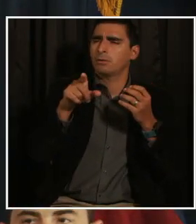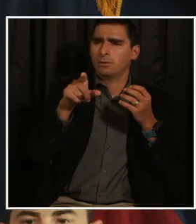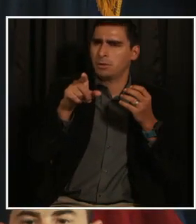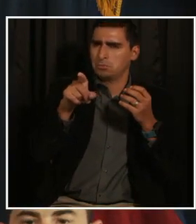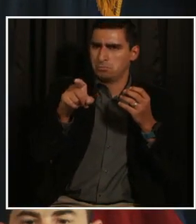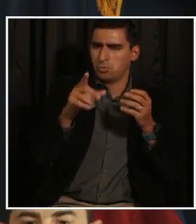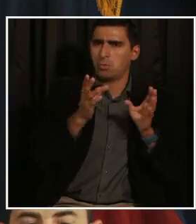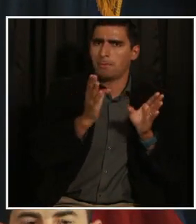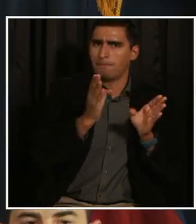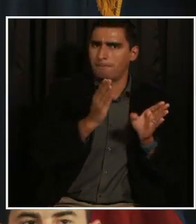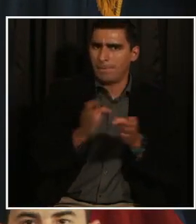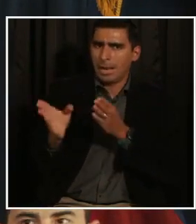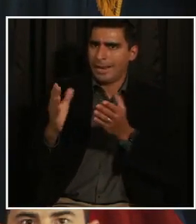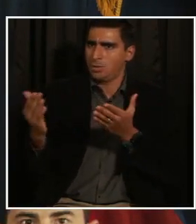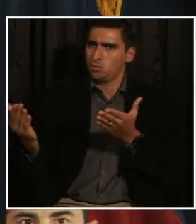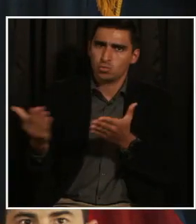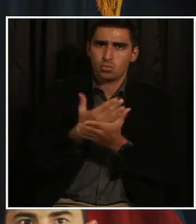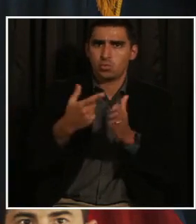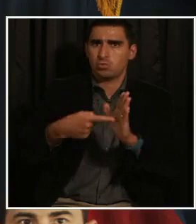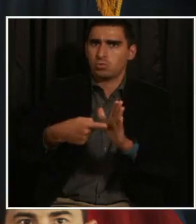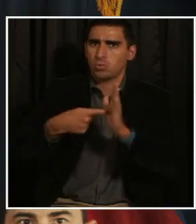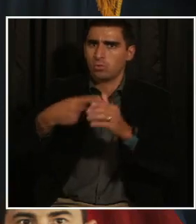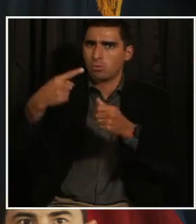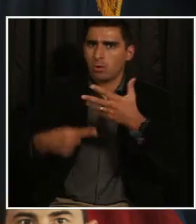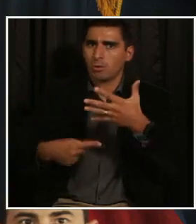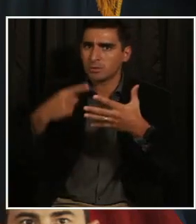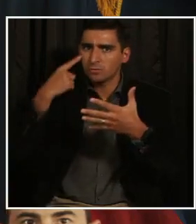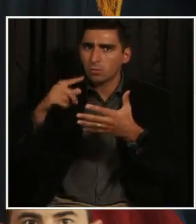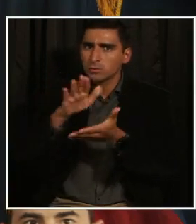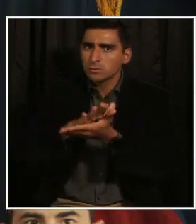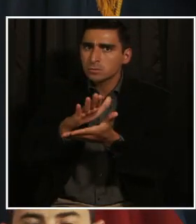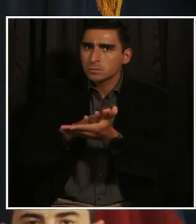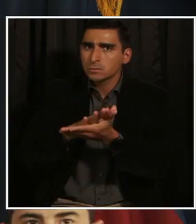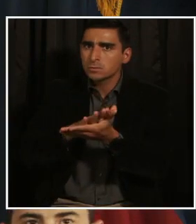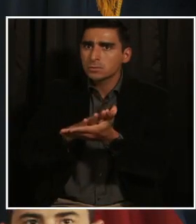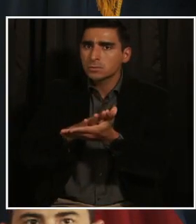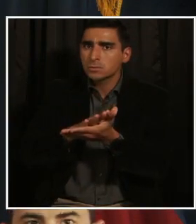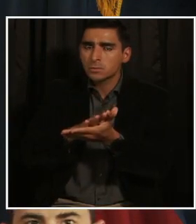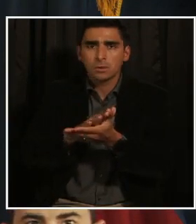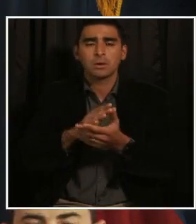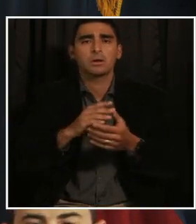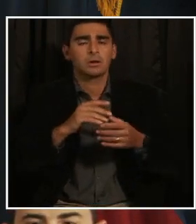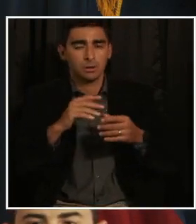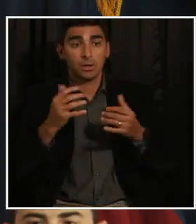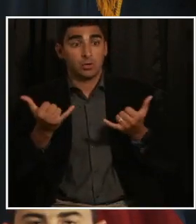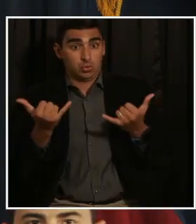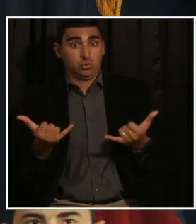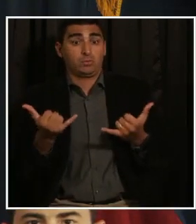requirements for school districts uh there is uh today there's new guidance that went out from uh